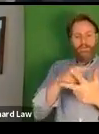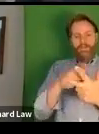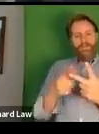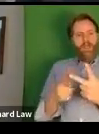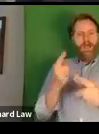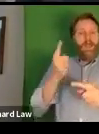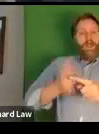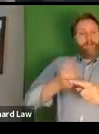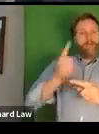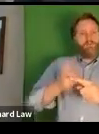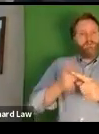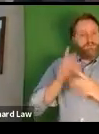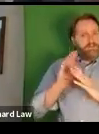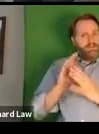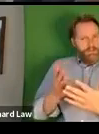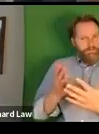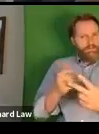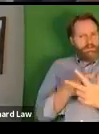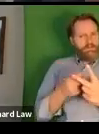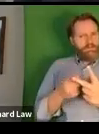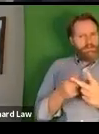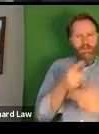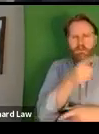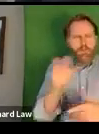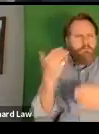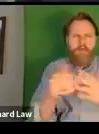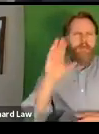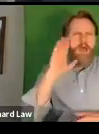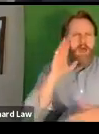and for those of you who don't know what this card is it gives you discounts I